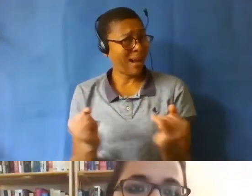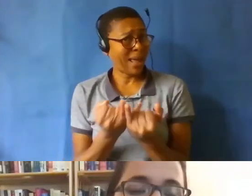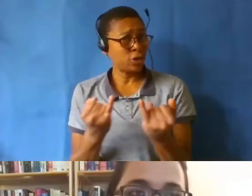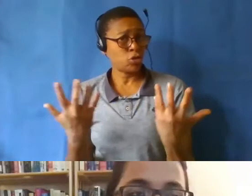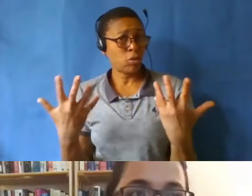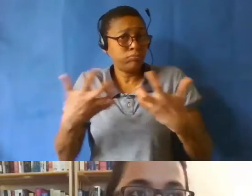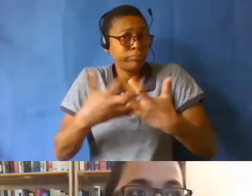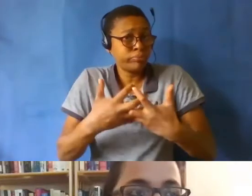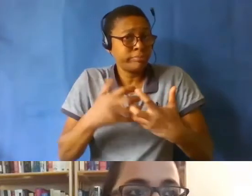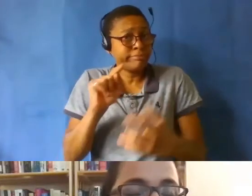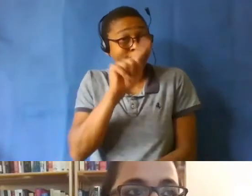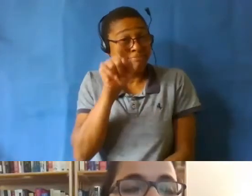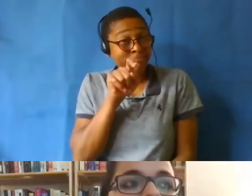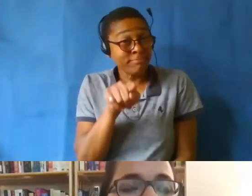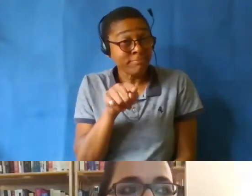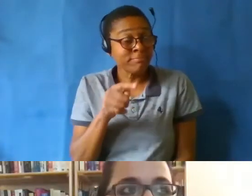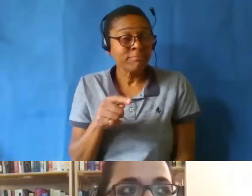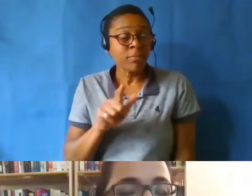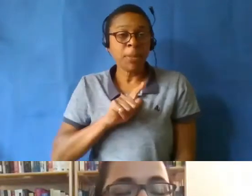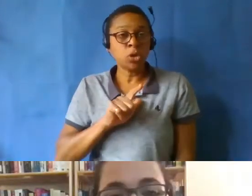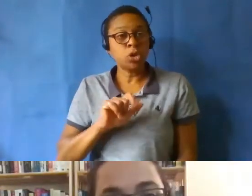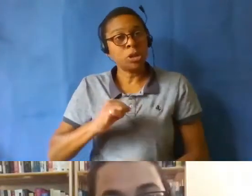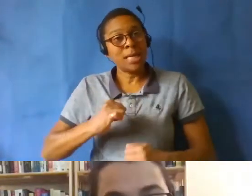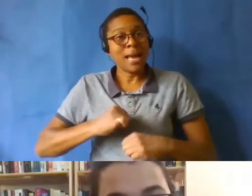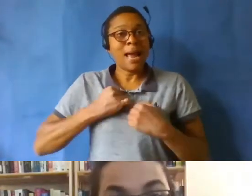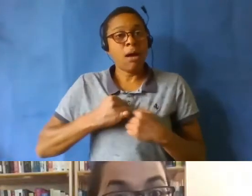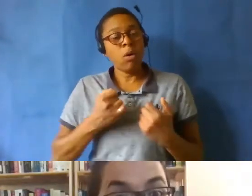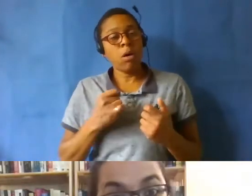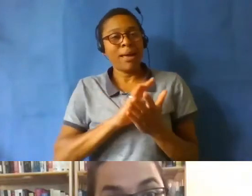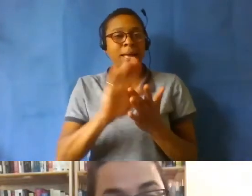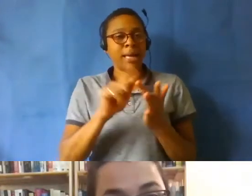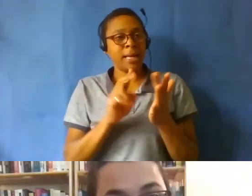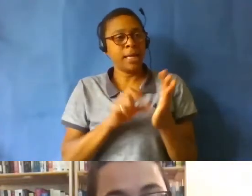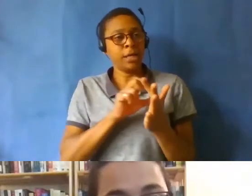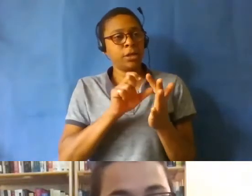care are prioritized to describe the sort of long Hindu legacy of power in